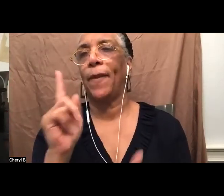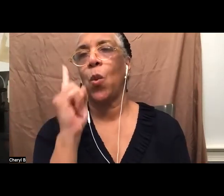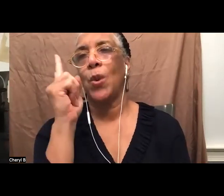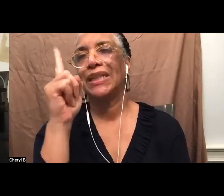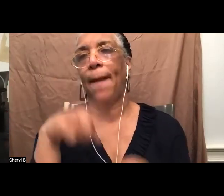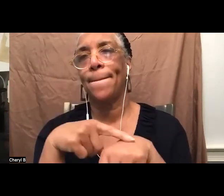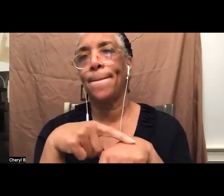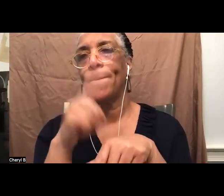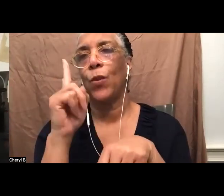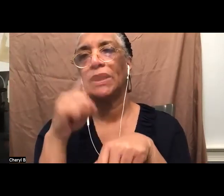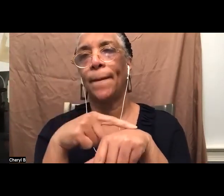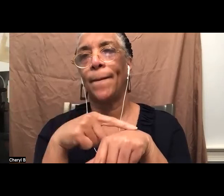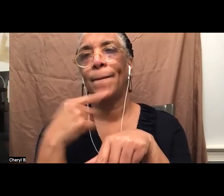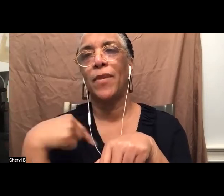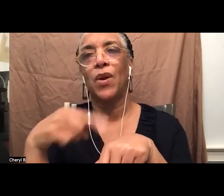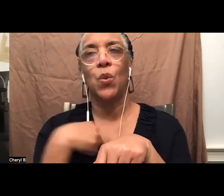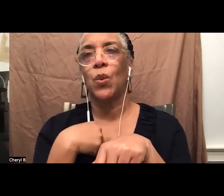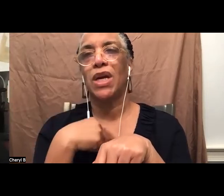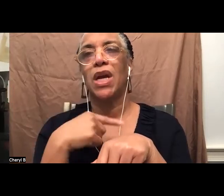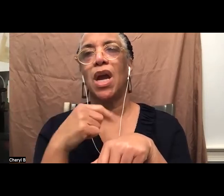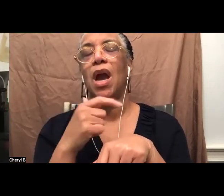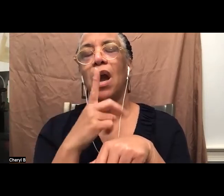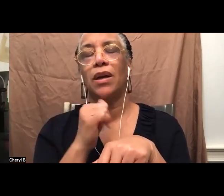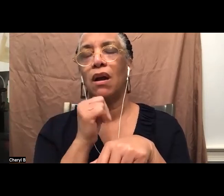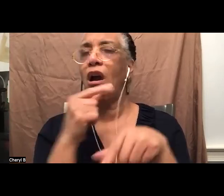We are disproportionately harmed by the climate crisis